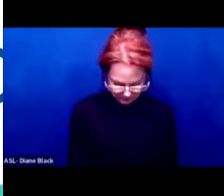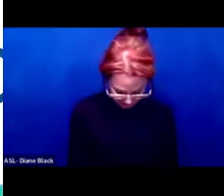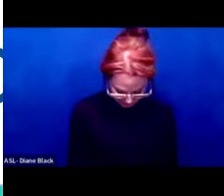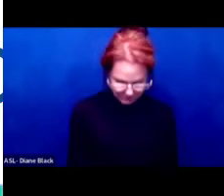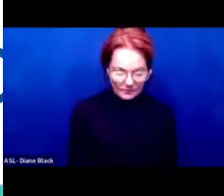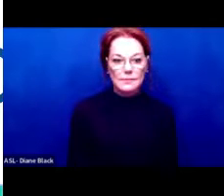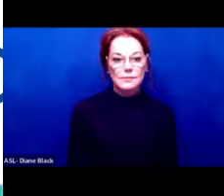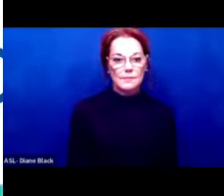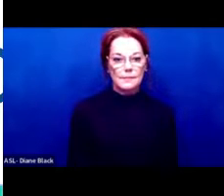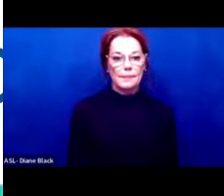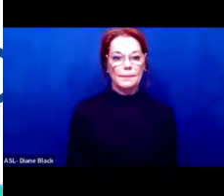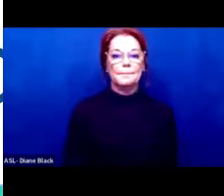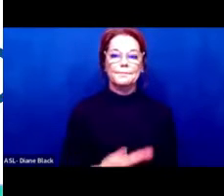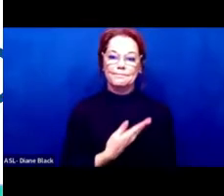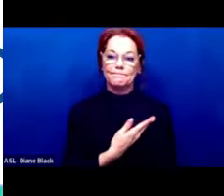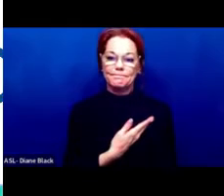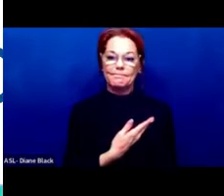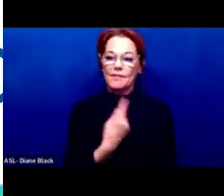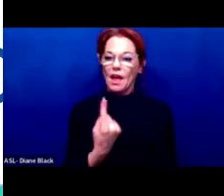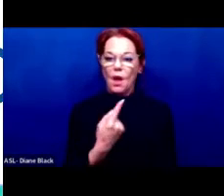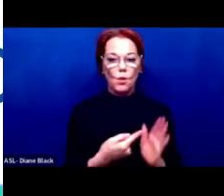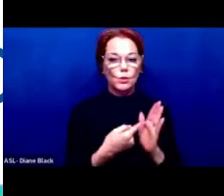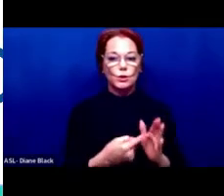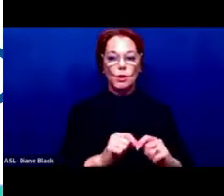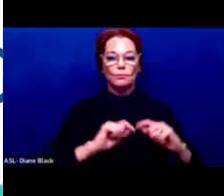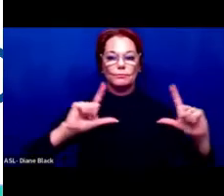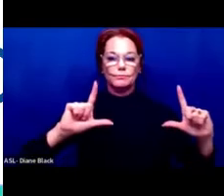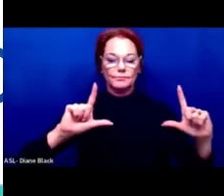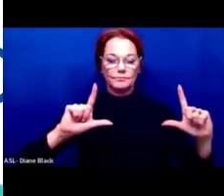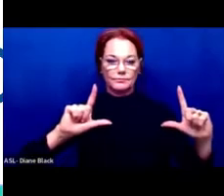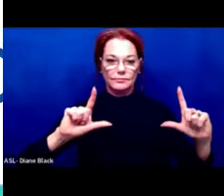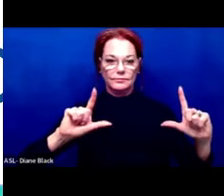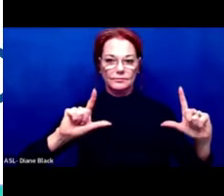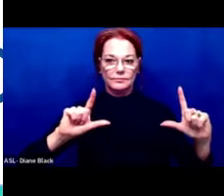So I will always show this and I must say this, you know, my